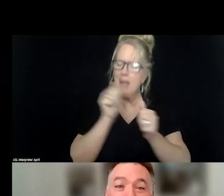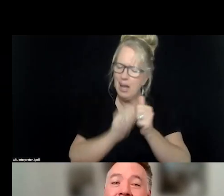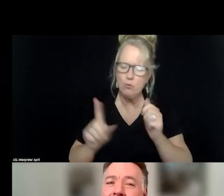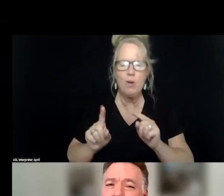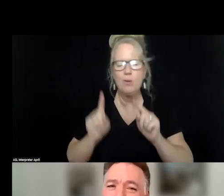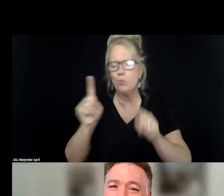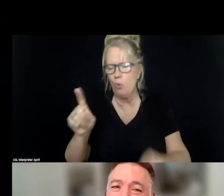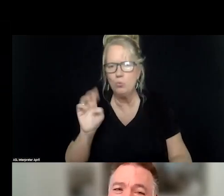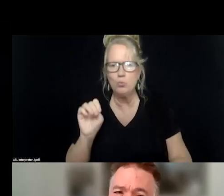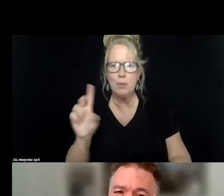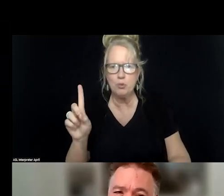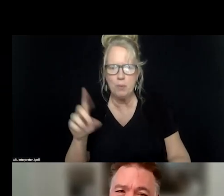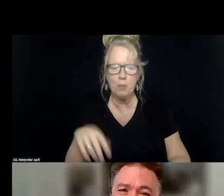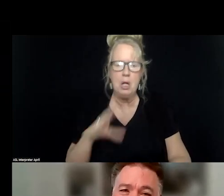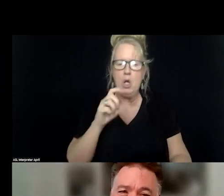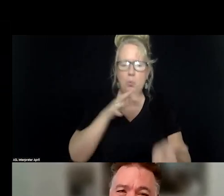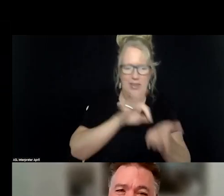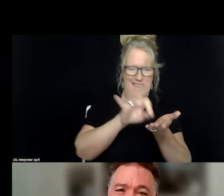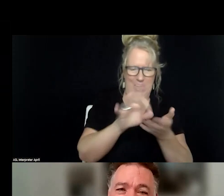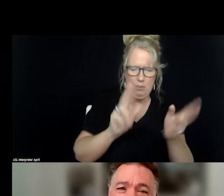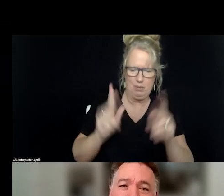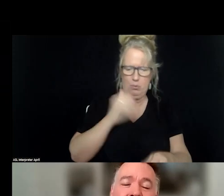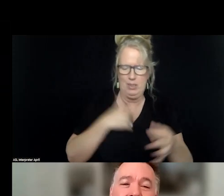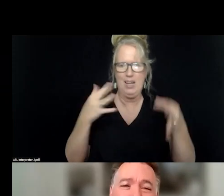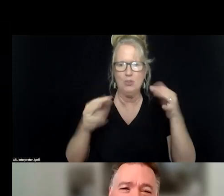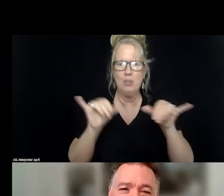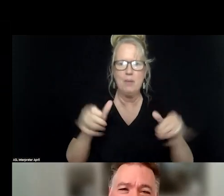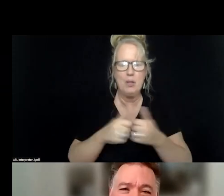WE CAN COUNT EVERYONE IN THE SYSTEM WITH MENTAL HEALTH AND SUBSTANCE ABUSE